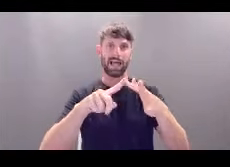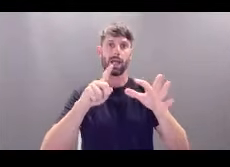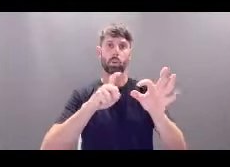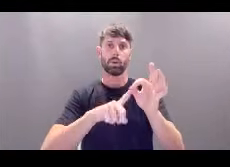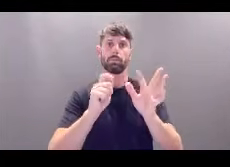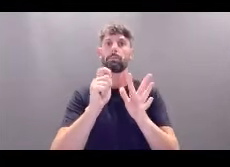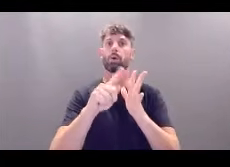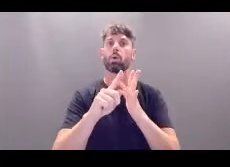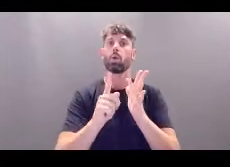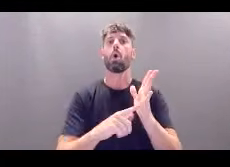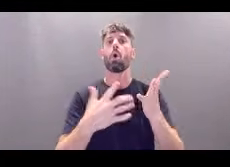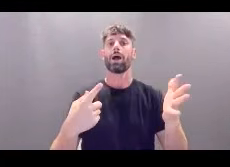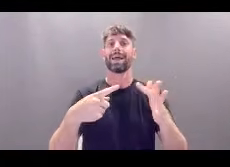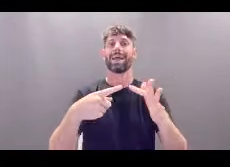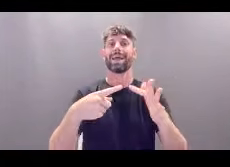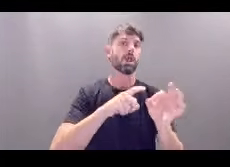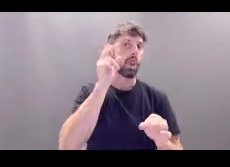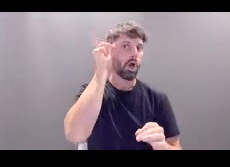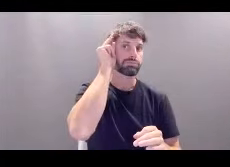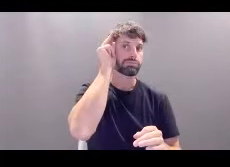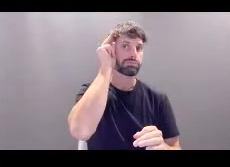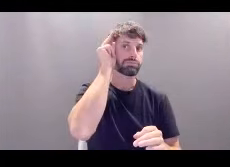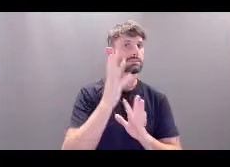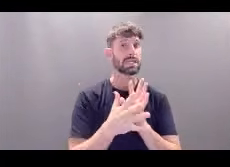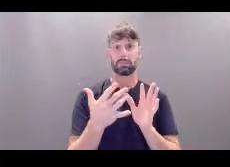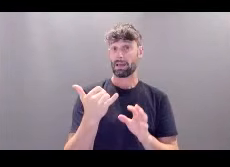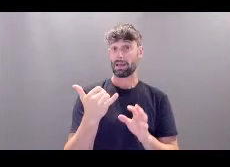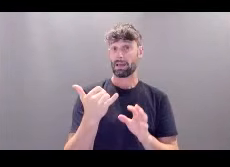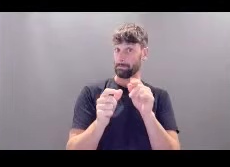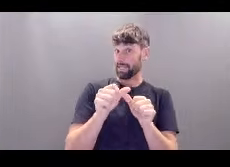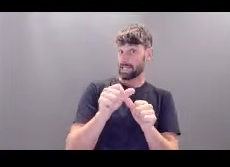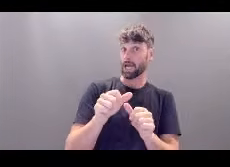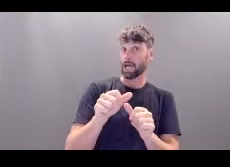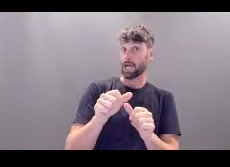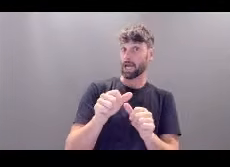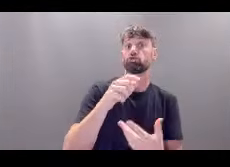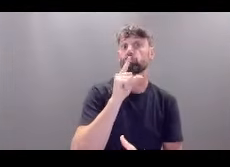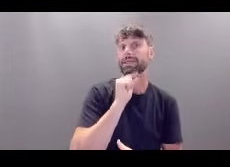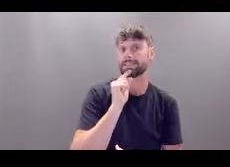And sometimes it may be better to rent AT rather than buy it.